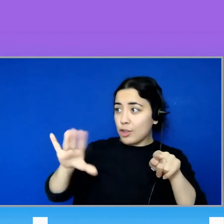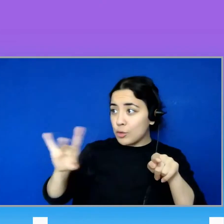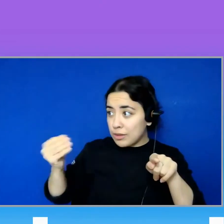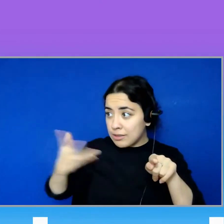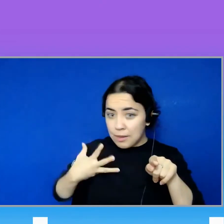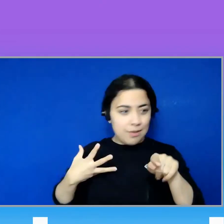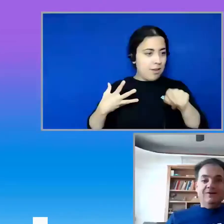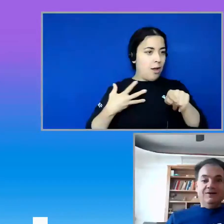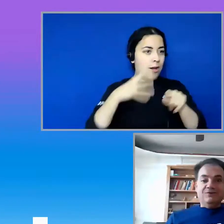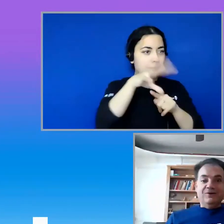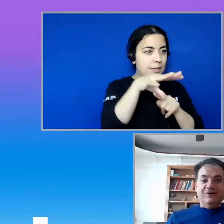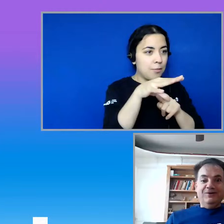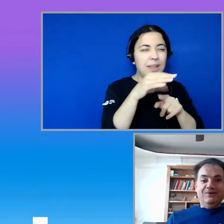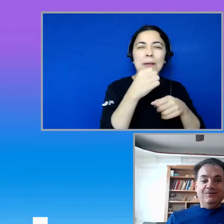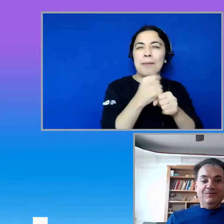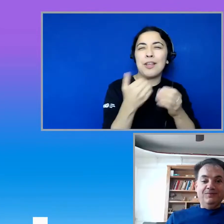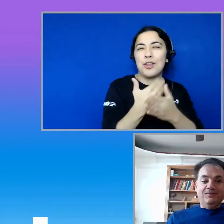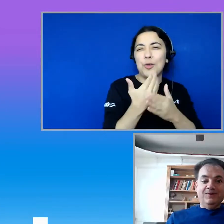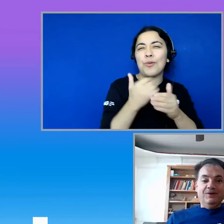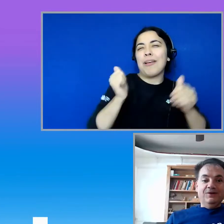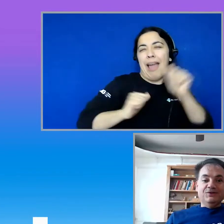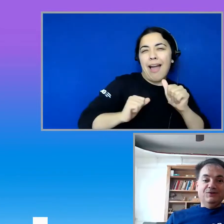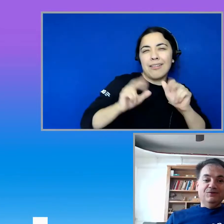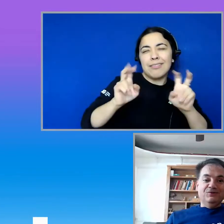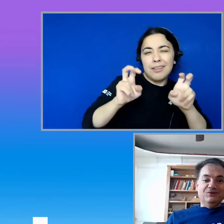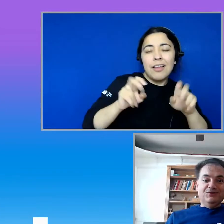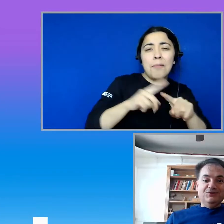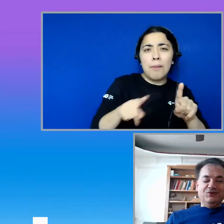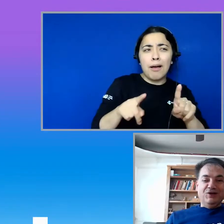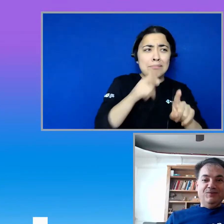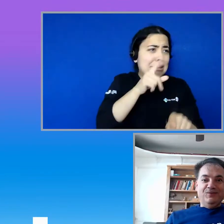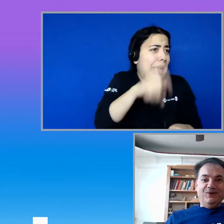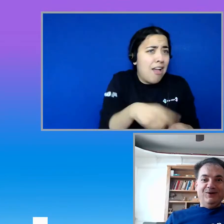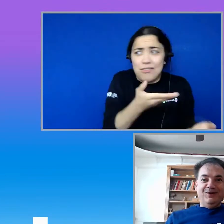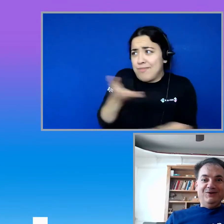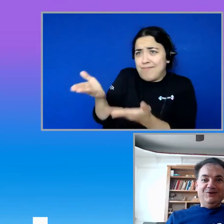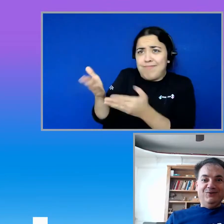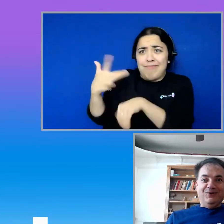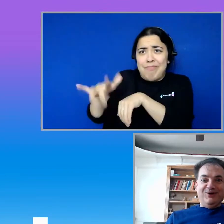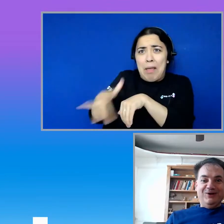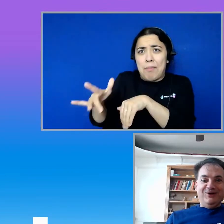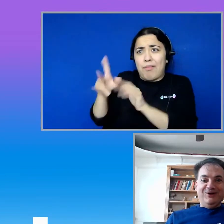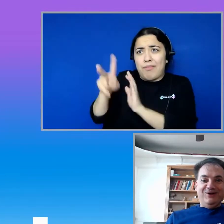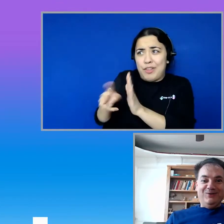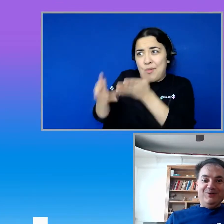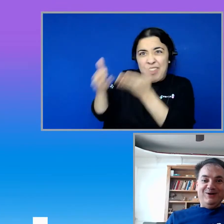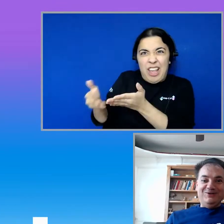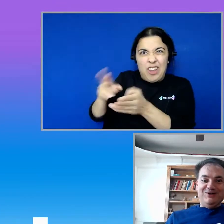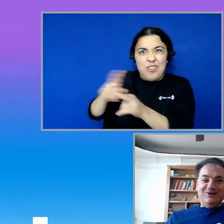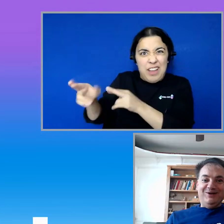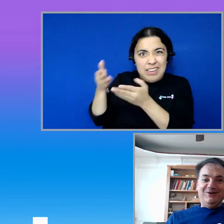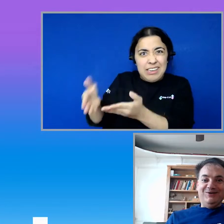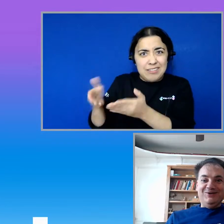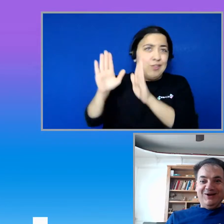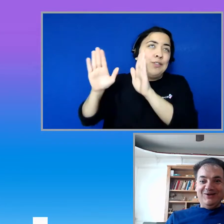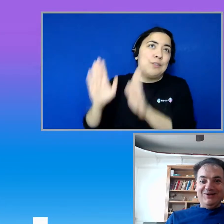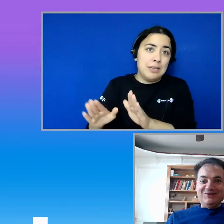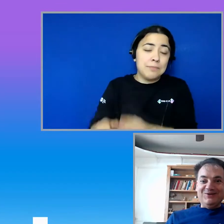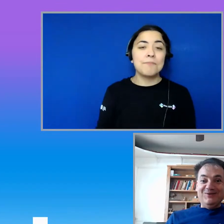road, did we? That's great. So, Jim, you're